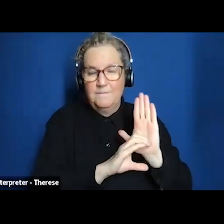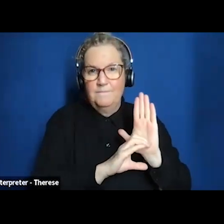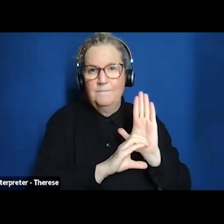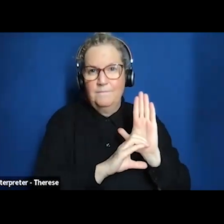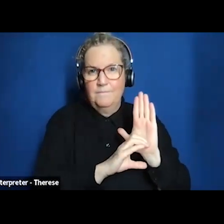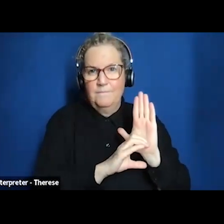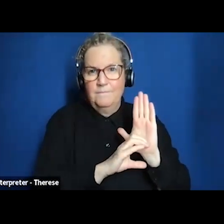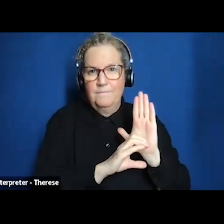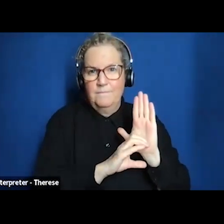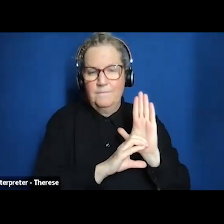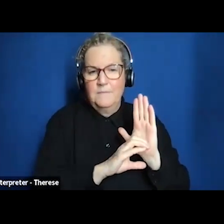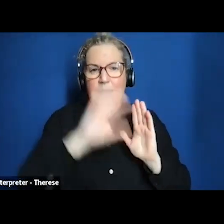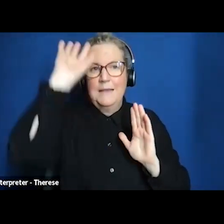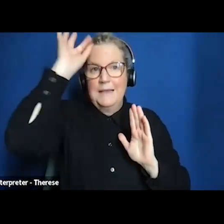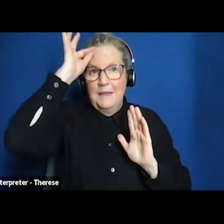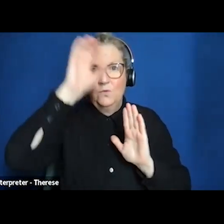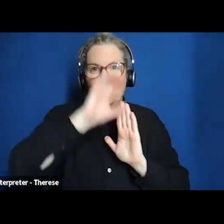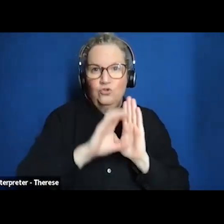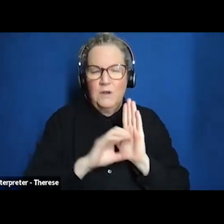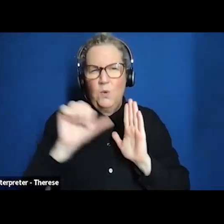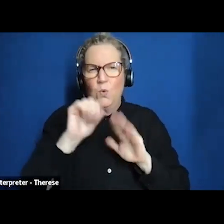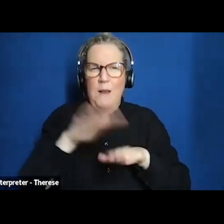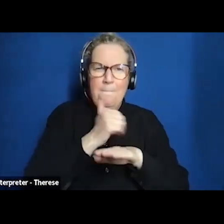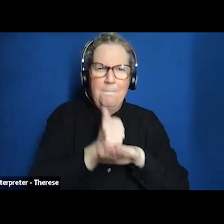the council and the charter expected to be in place around December 2023